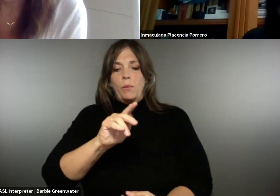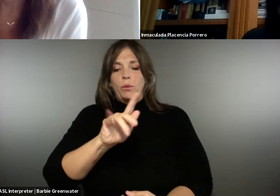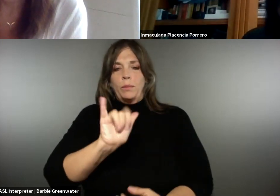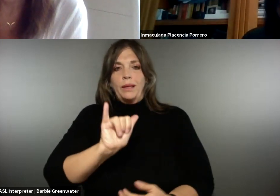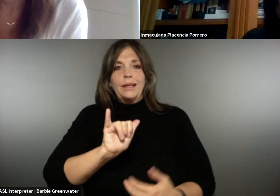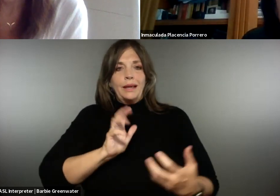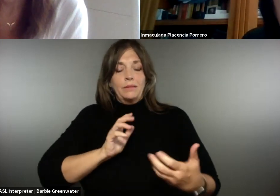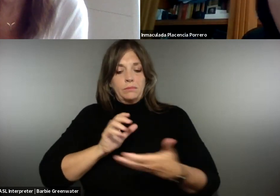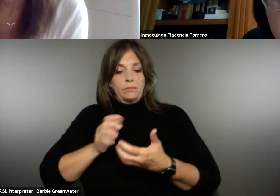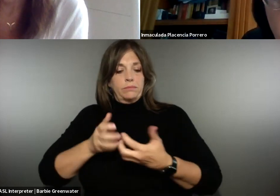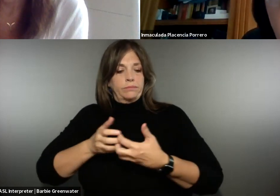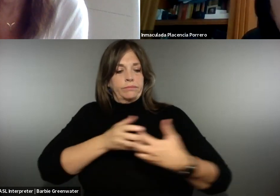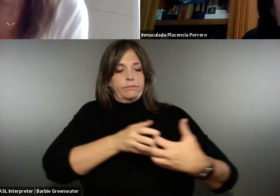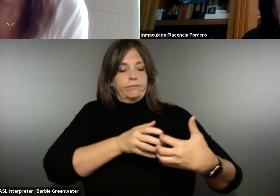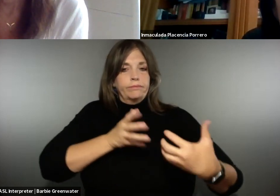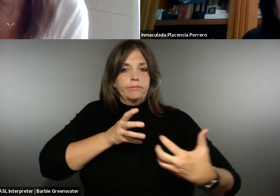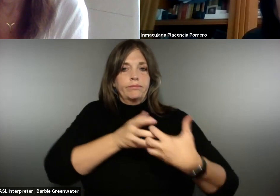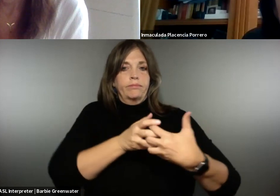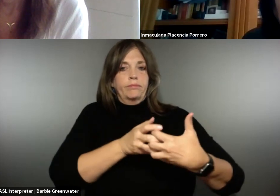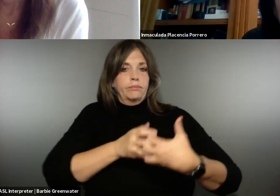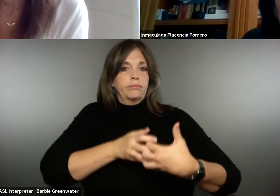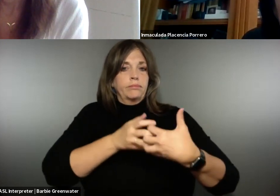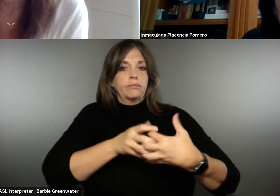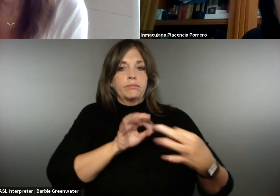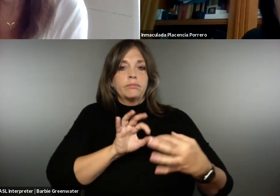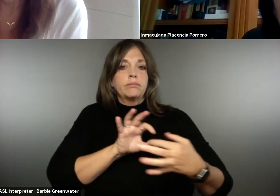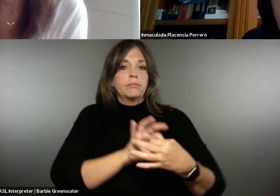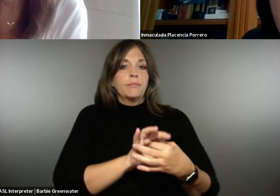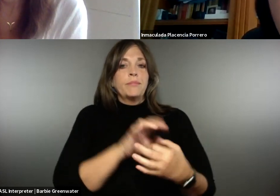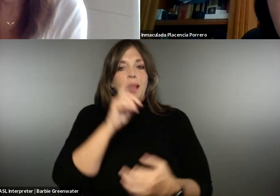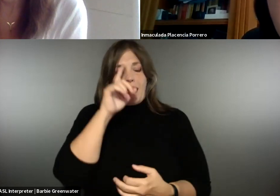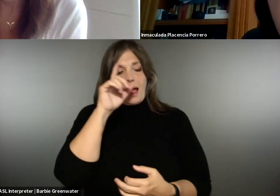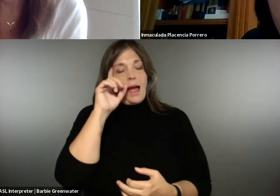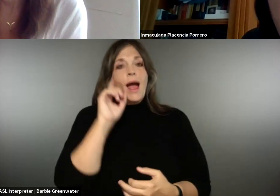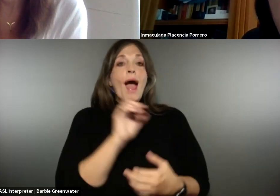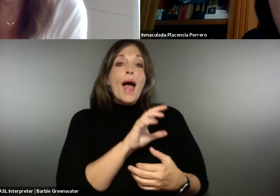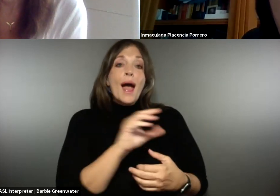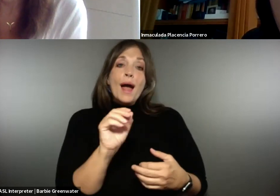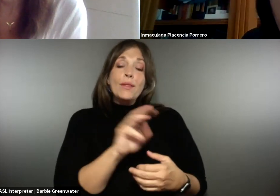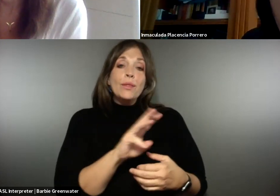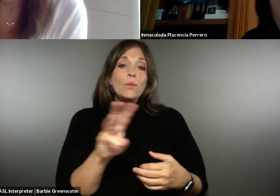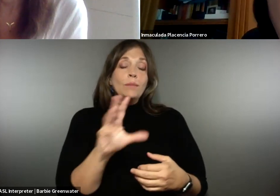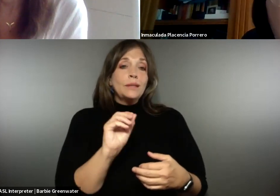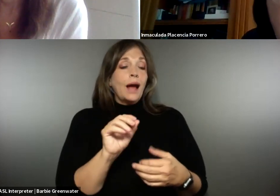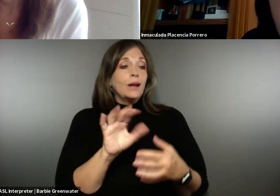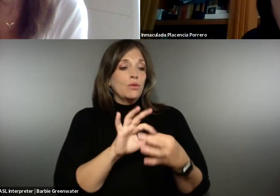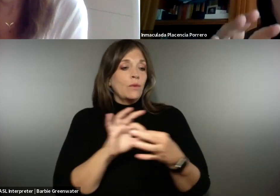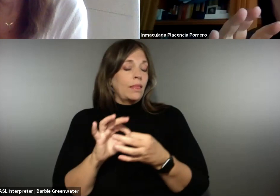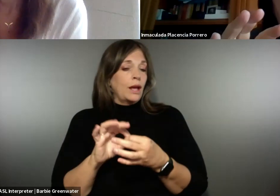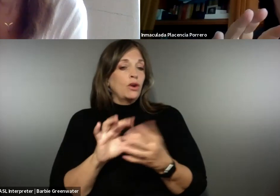with assistive technology. This is the second general obligation that is for all services. And the websites, the